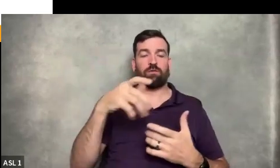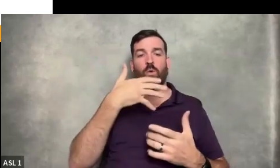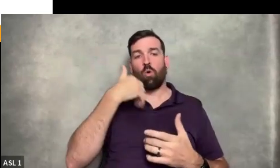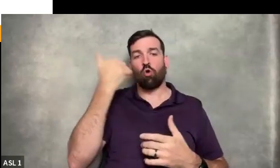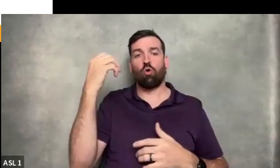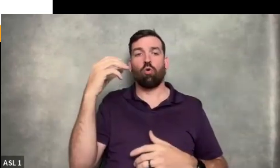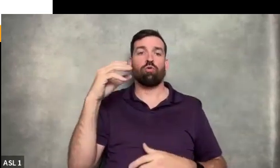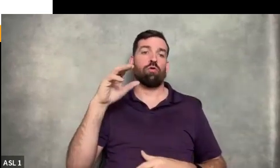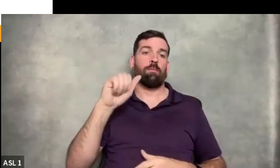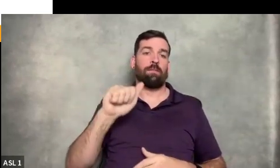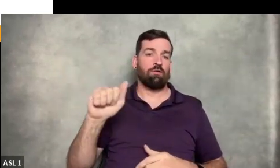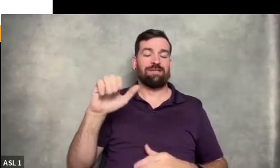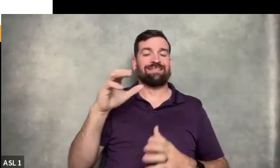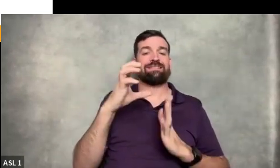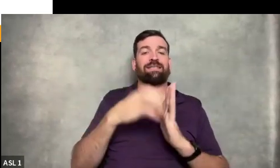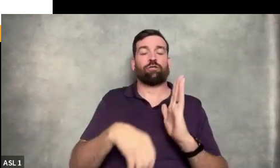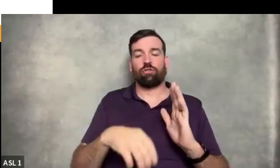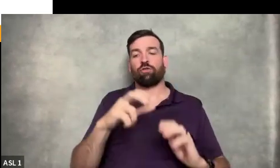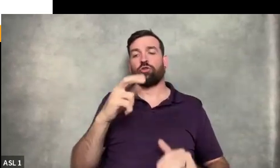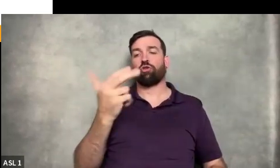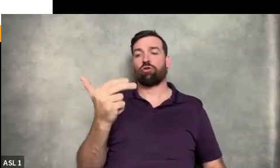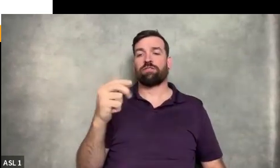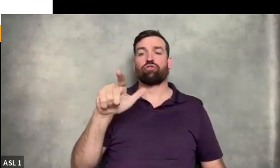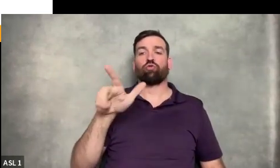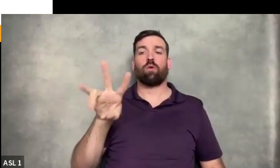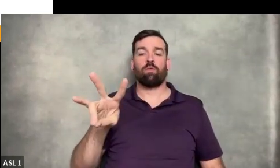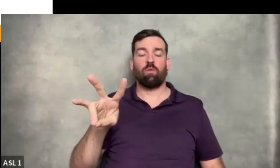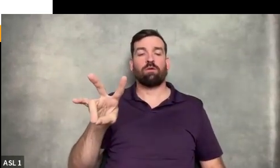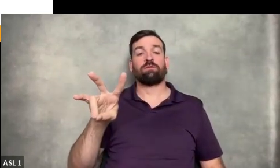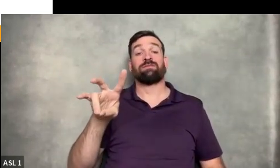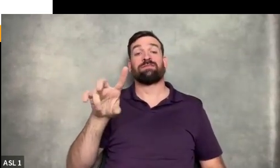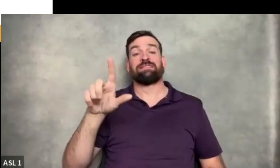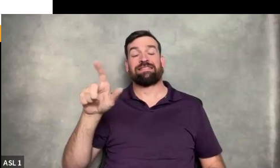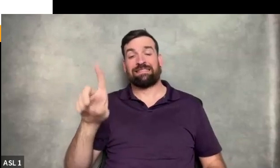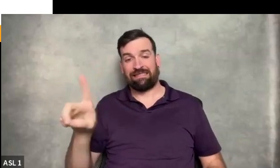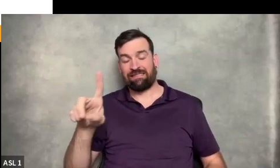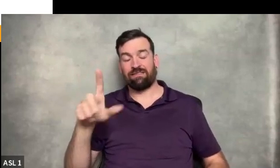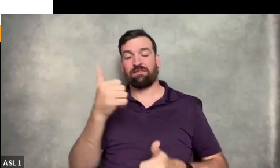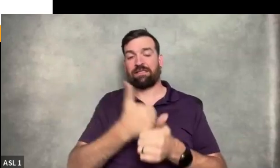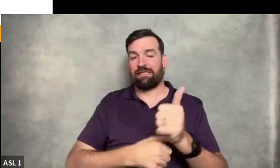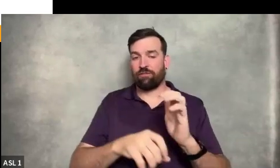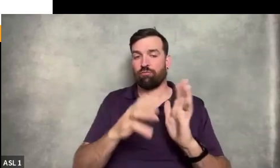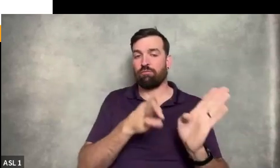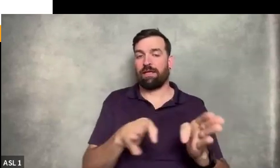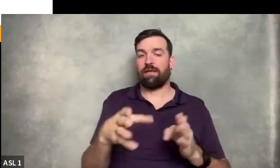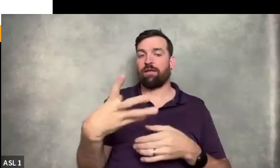rule section 1321.27(d) requires that each state plan must include a description of how greatest